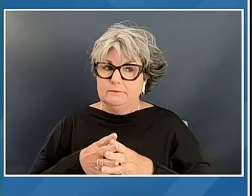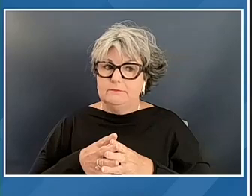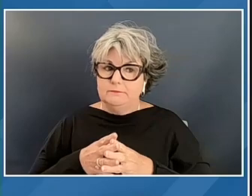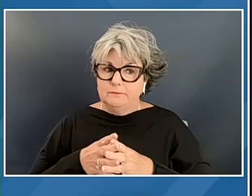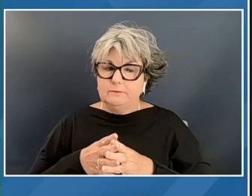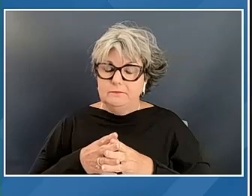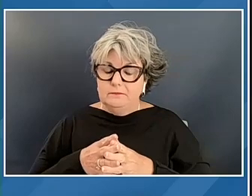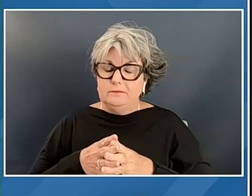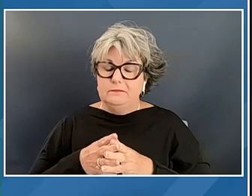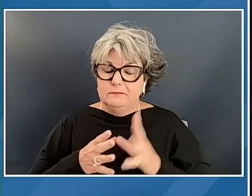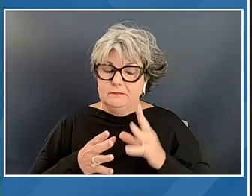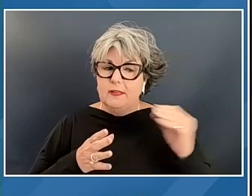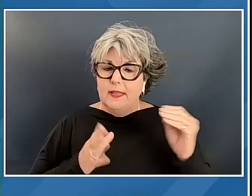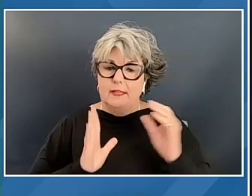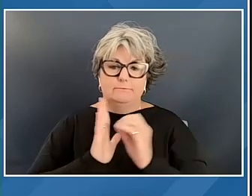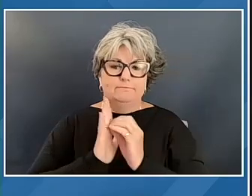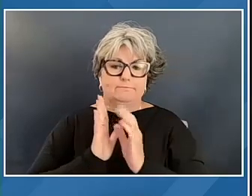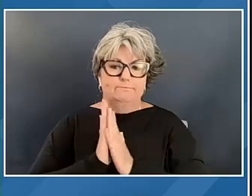matter of record, we can do that.